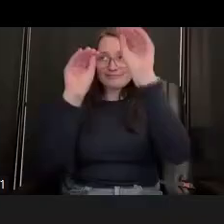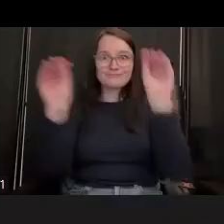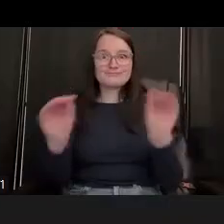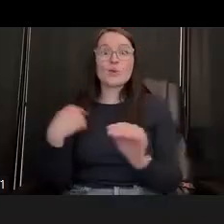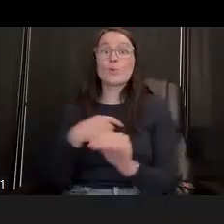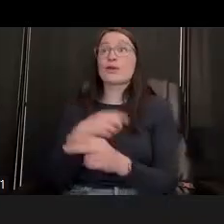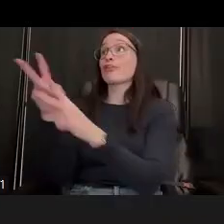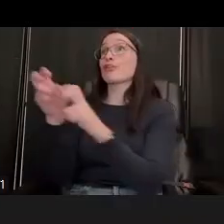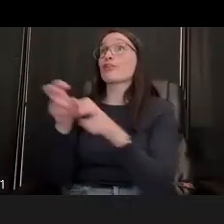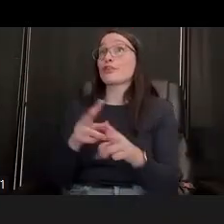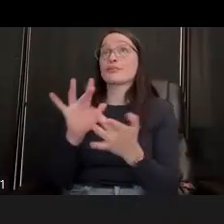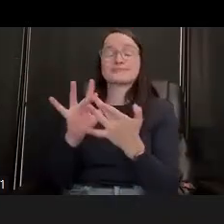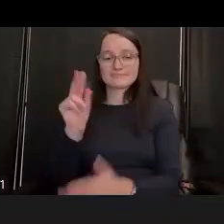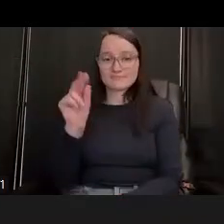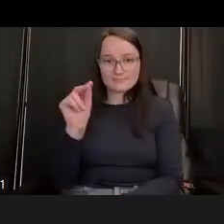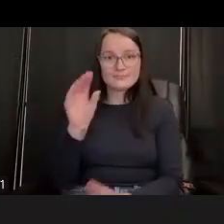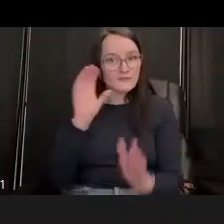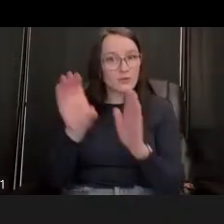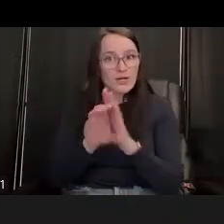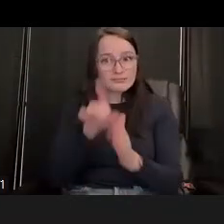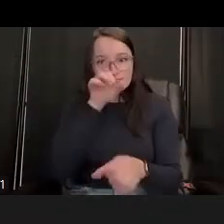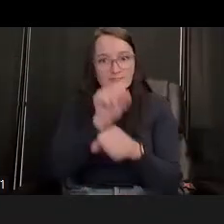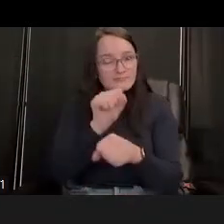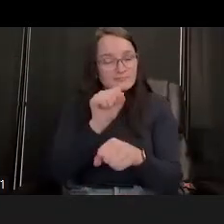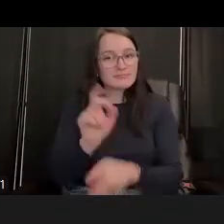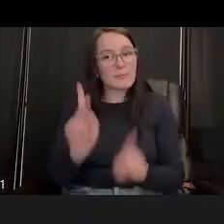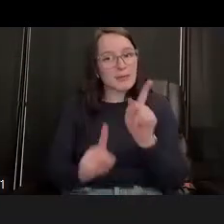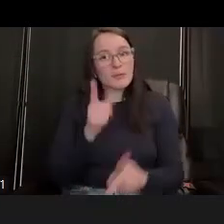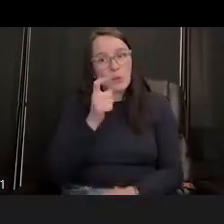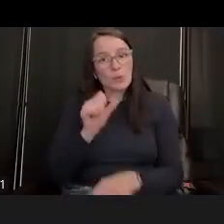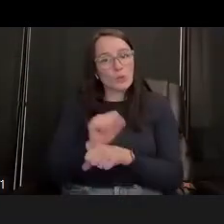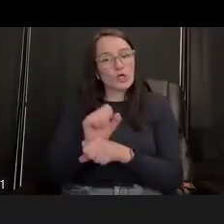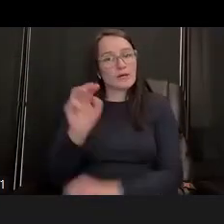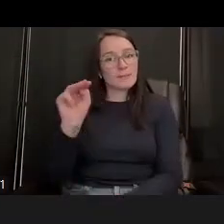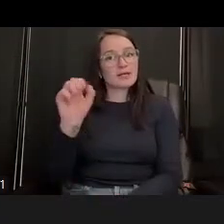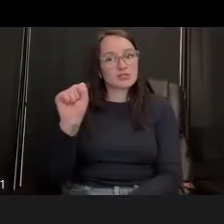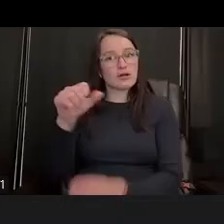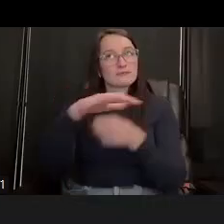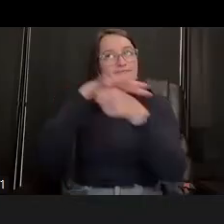are photographs of actual people who work or have worked at Microsoft locations around the globe.